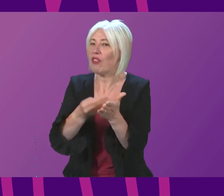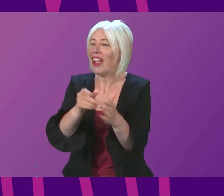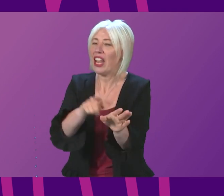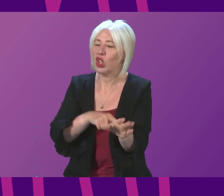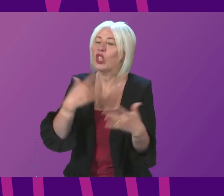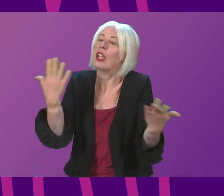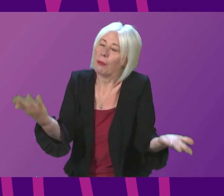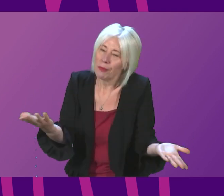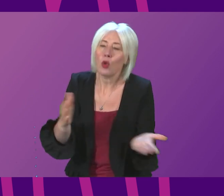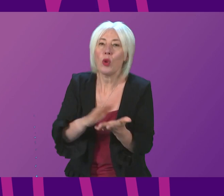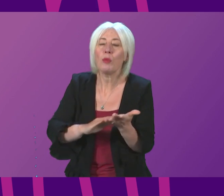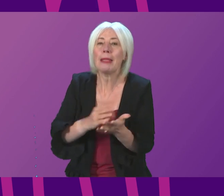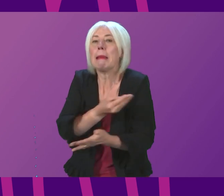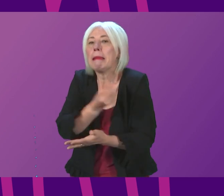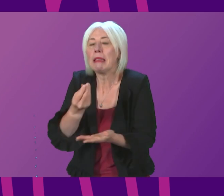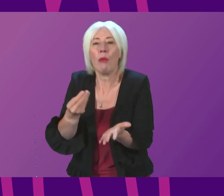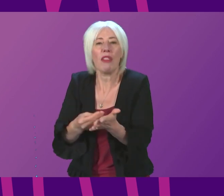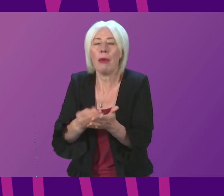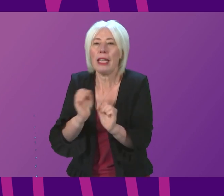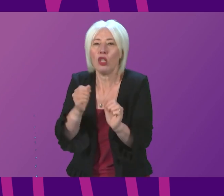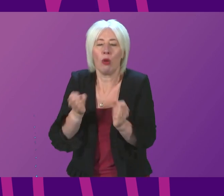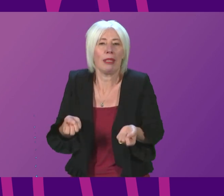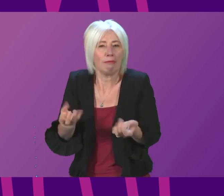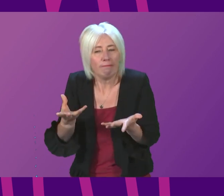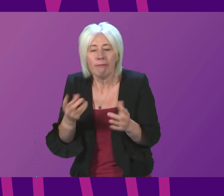course, at that time some of the money remained unallocated, Also, the pandemic is, of course,